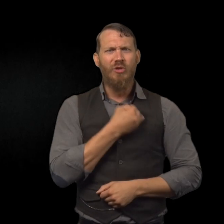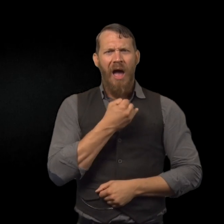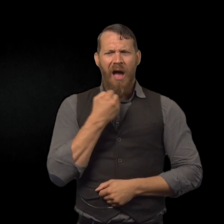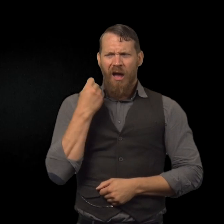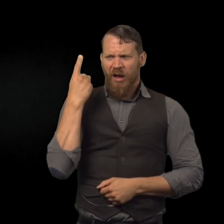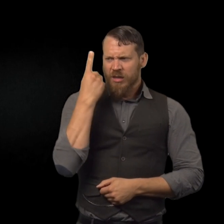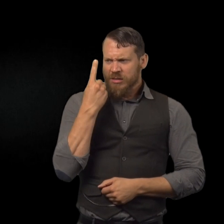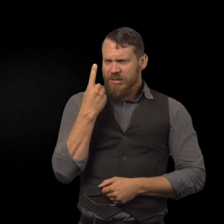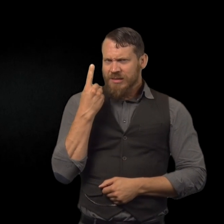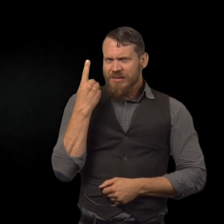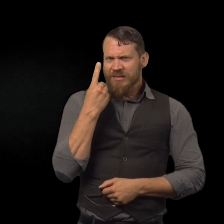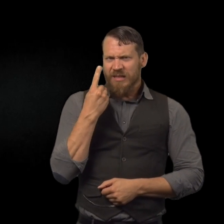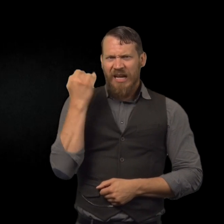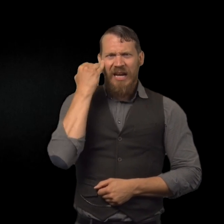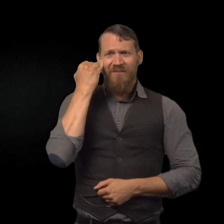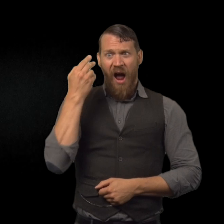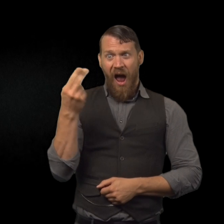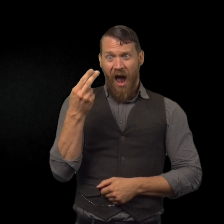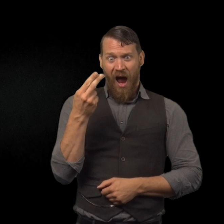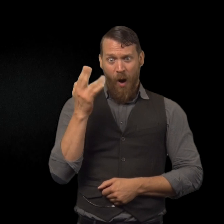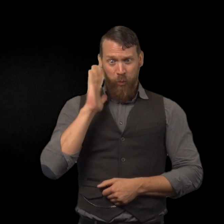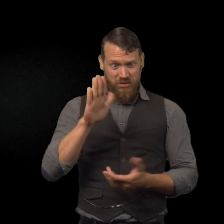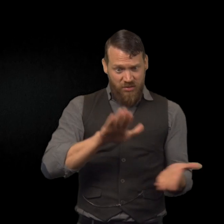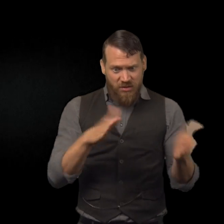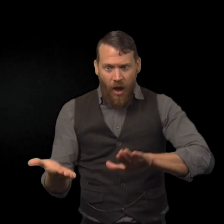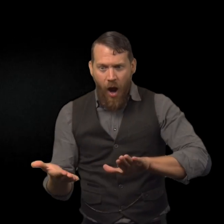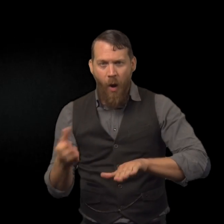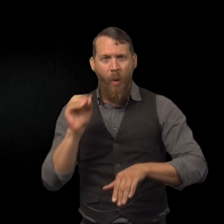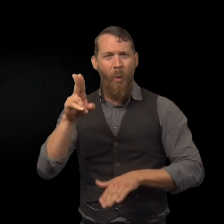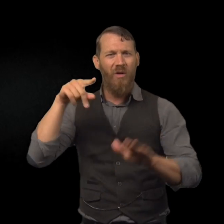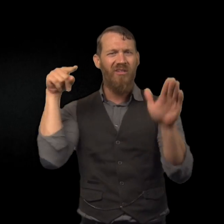worried that the evil will take over.